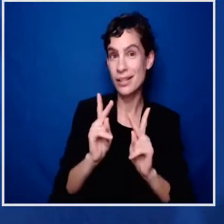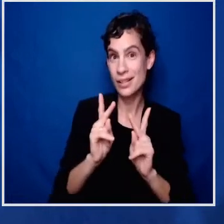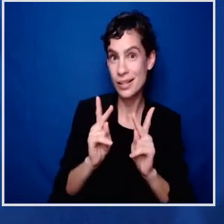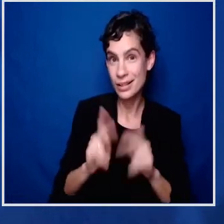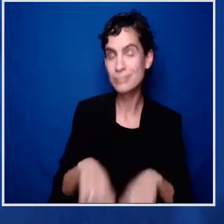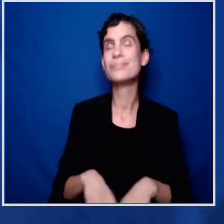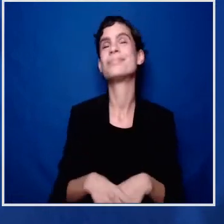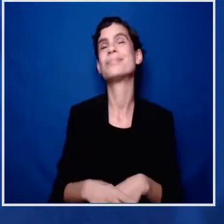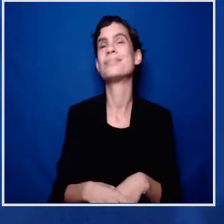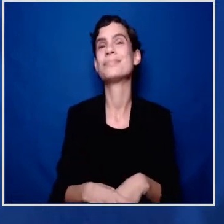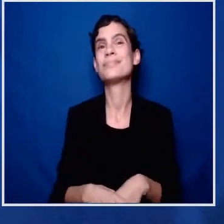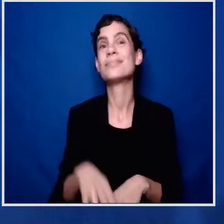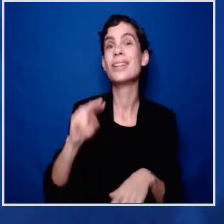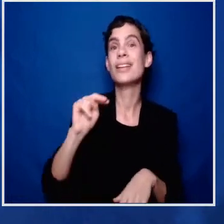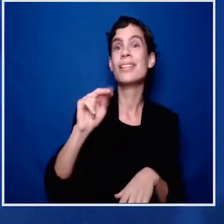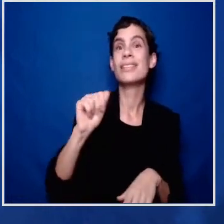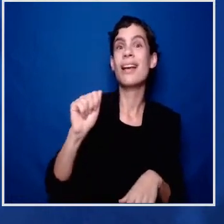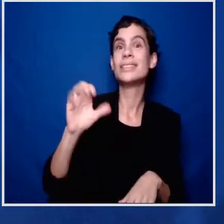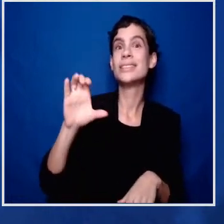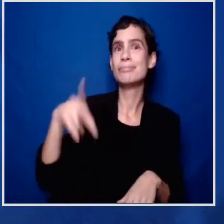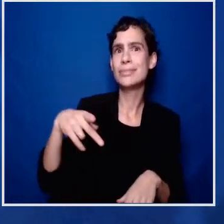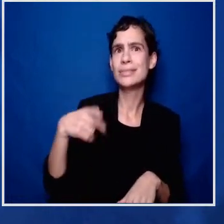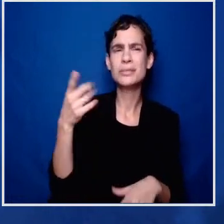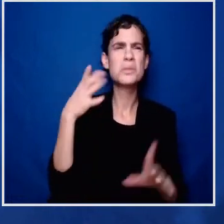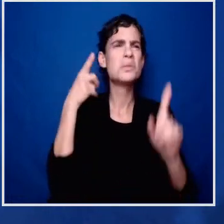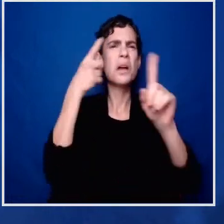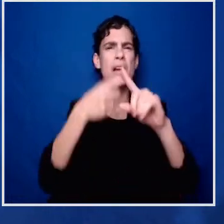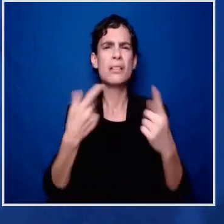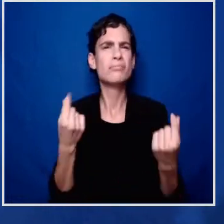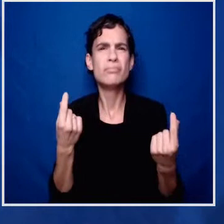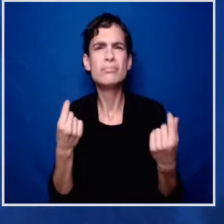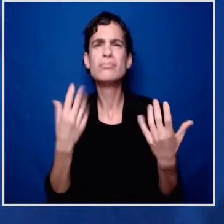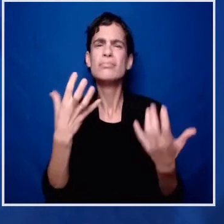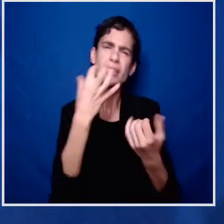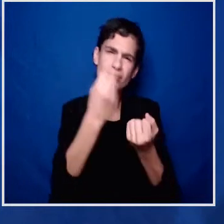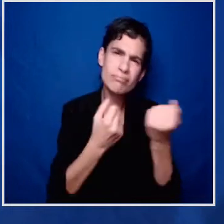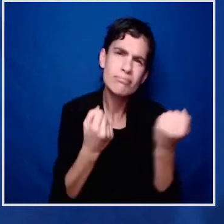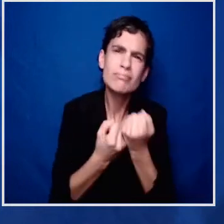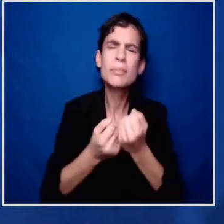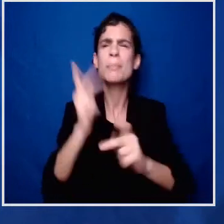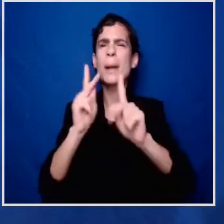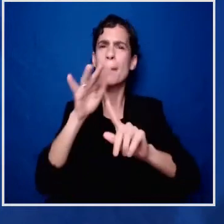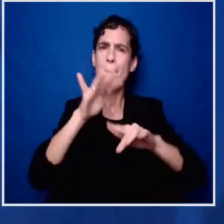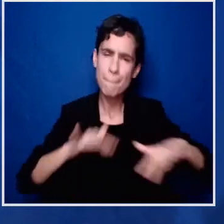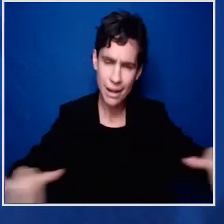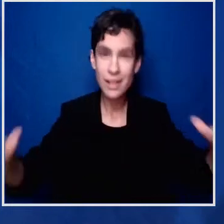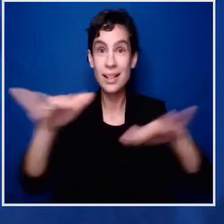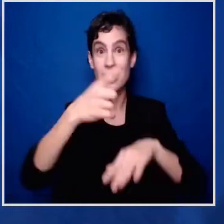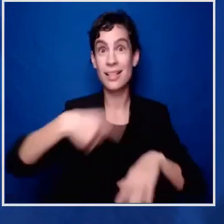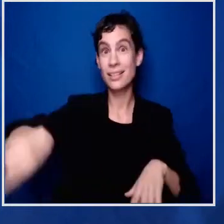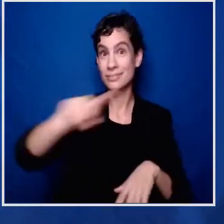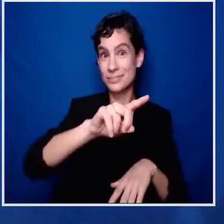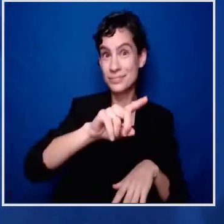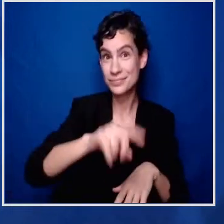THE COUNTRY, WITH COMMUNITY- BASED ACTIVISM, THEY STRIVE TO